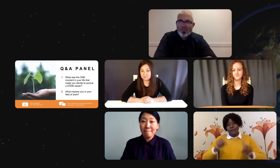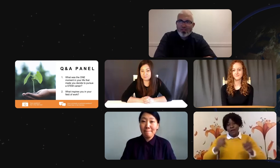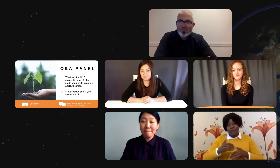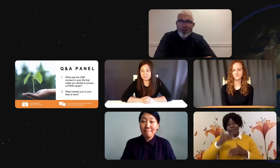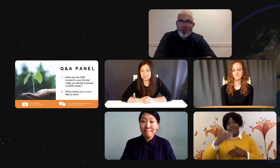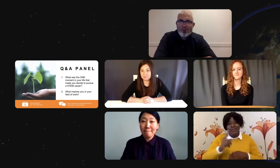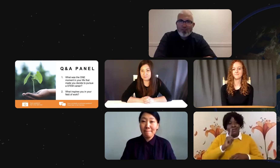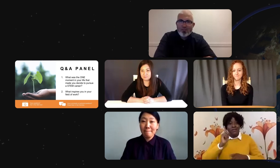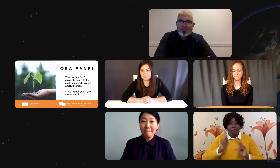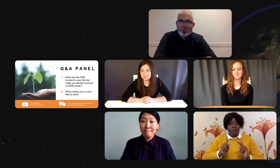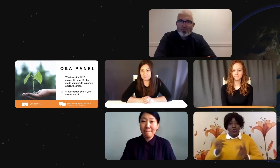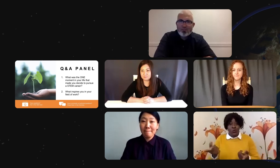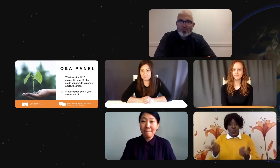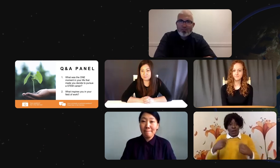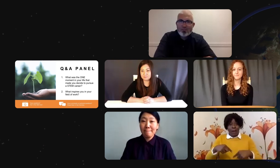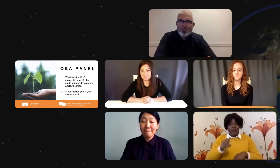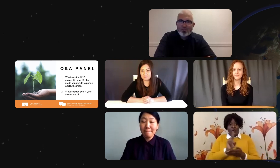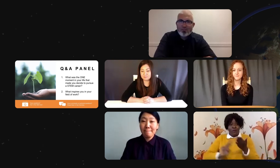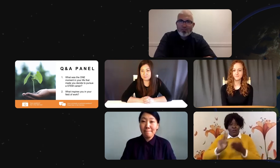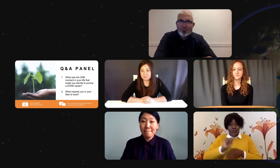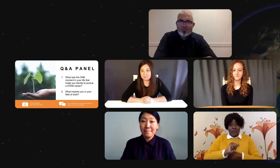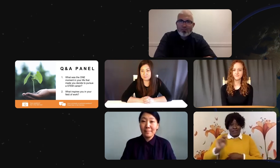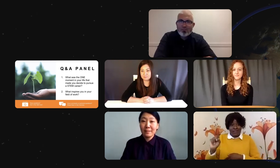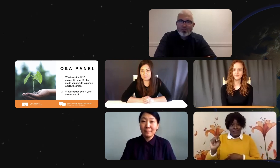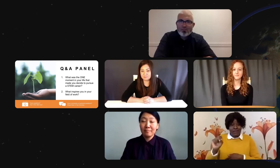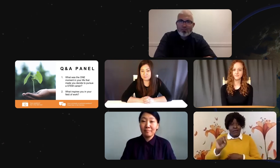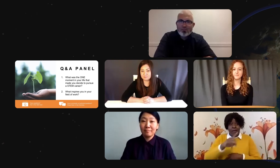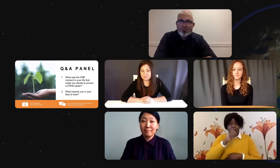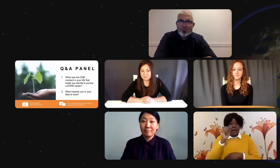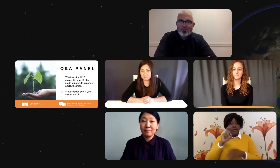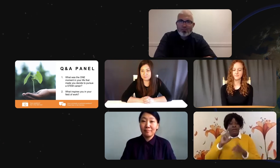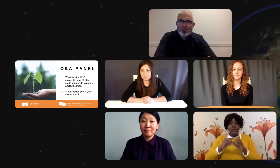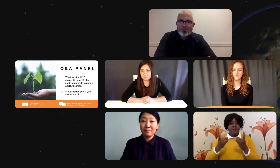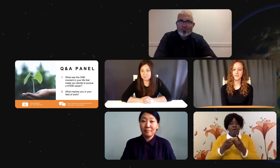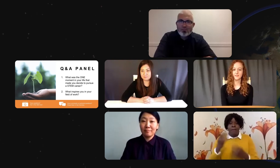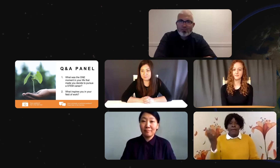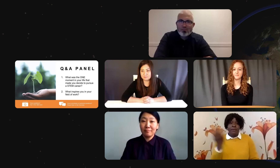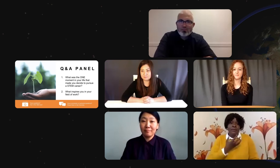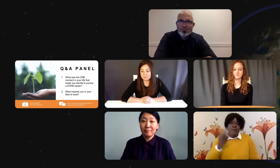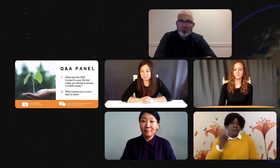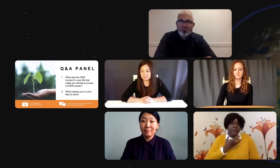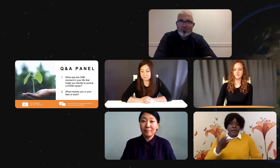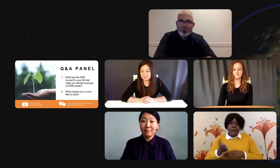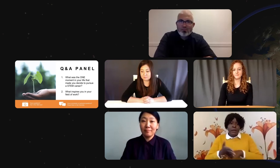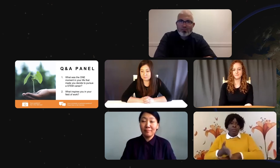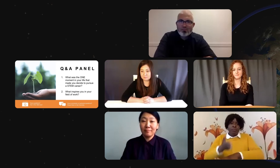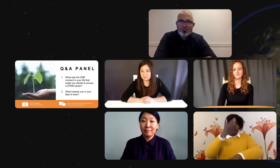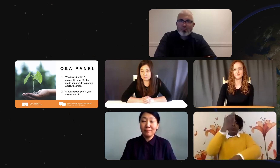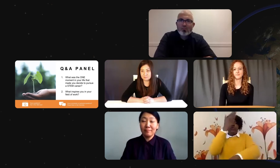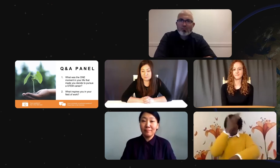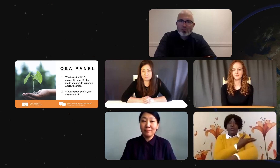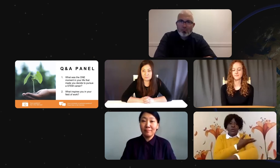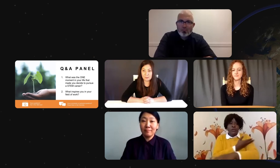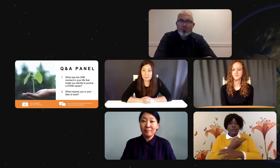I hope to make it easier for deaf people who come to university.